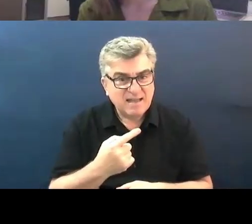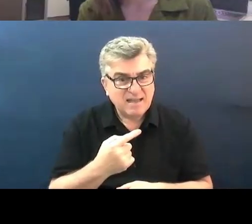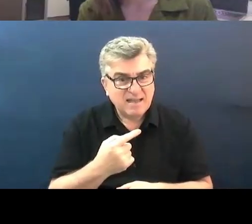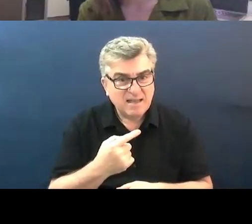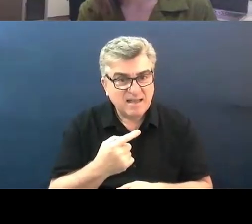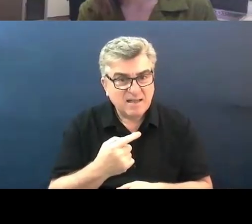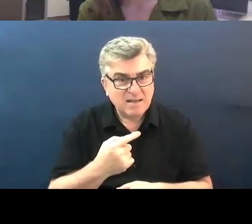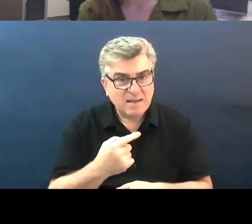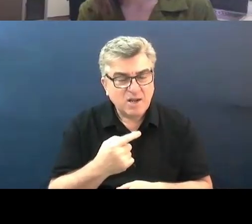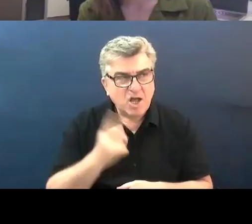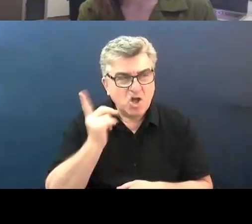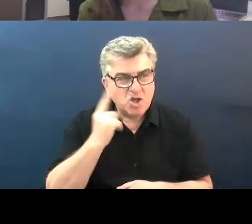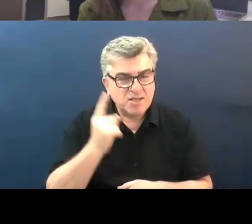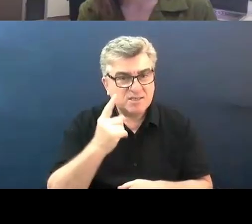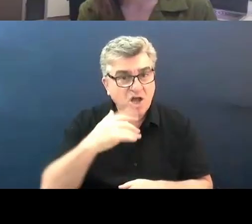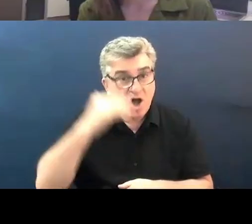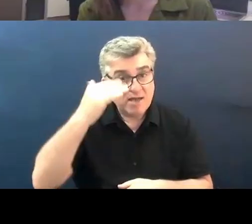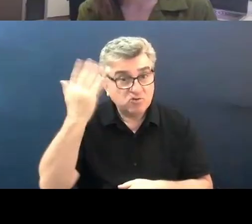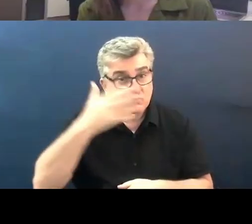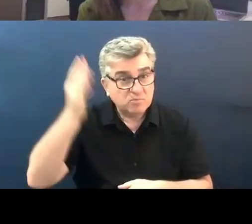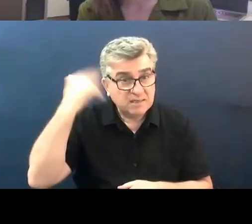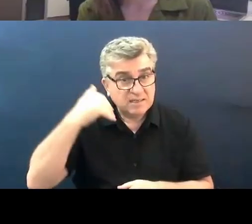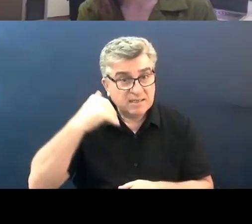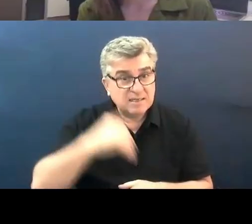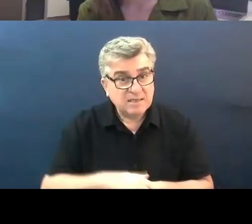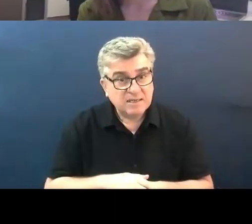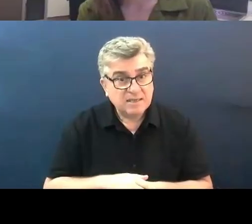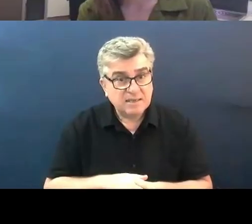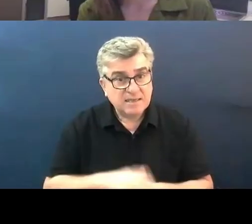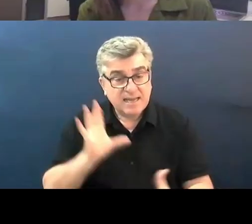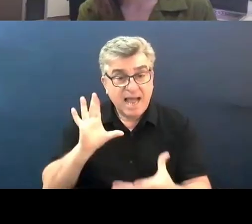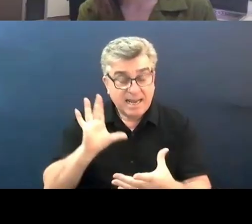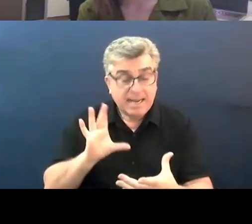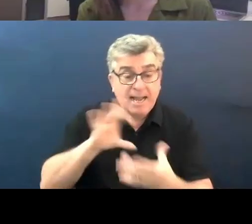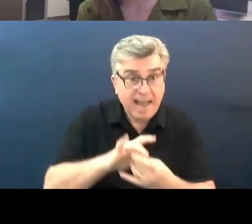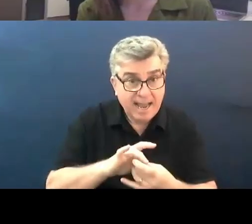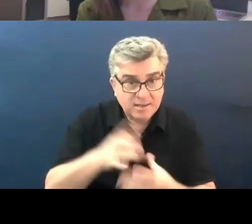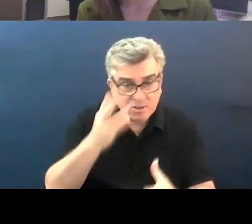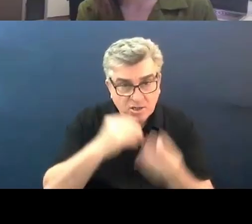own high school. Say the right thing, engage in the learning, treat others with respect,